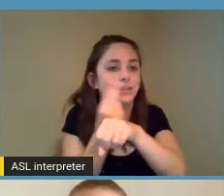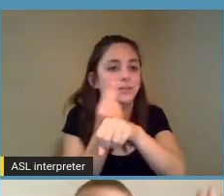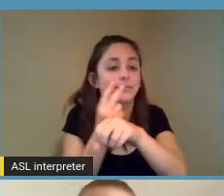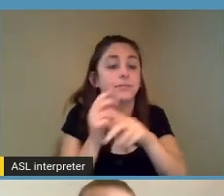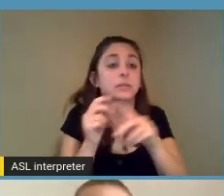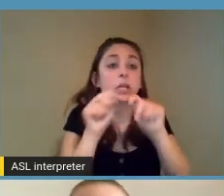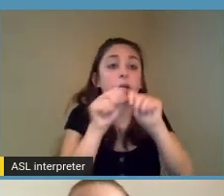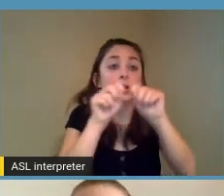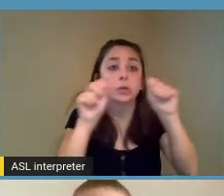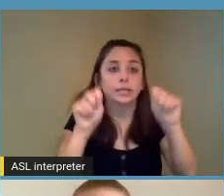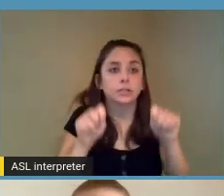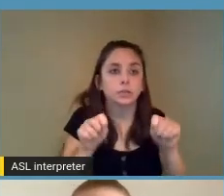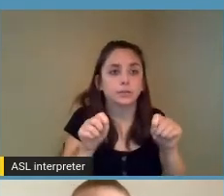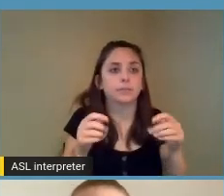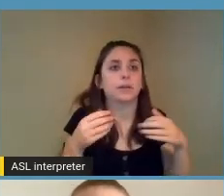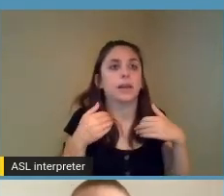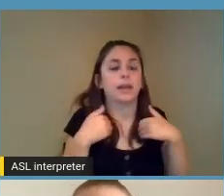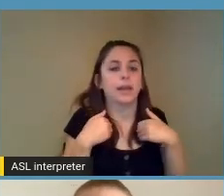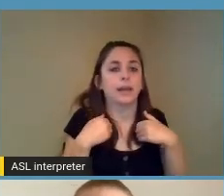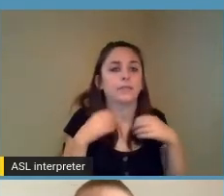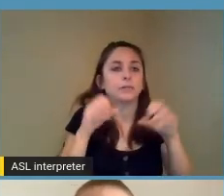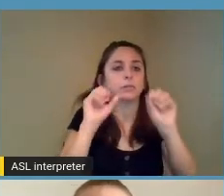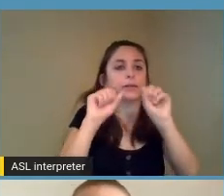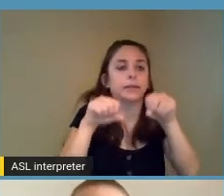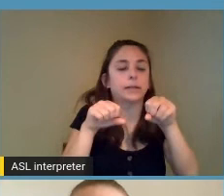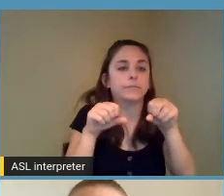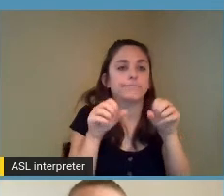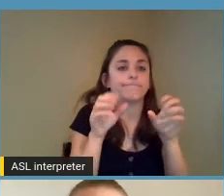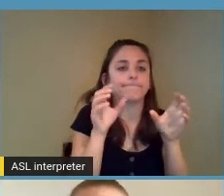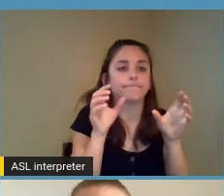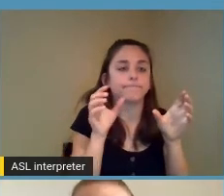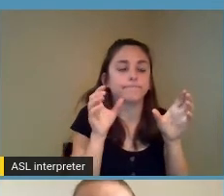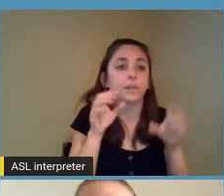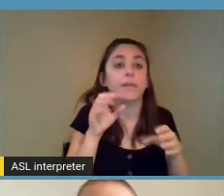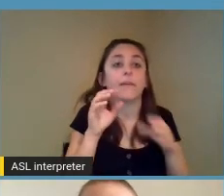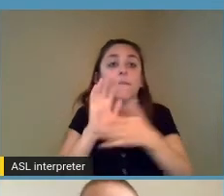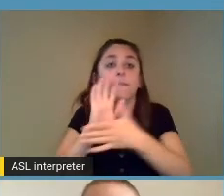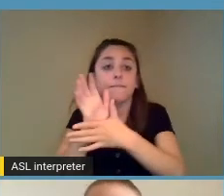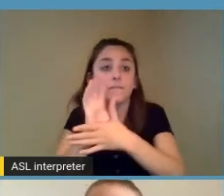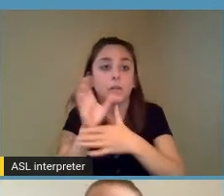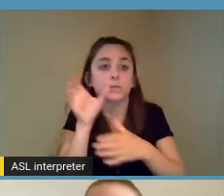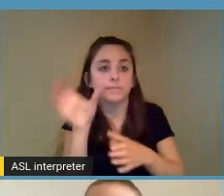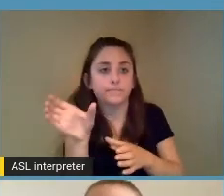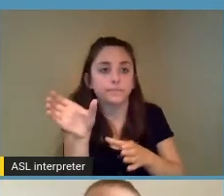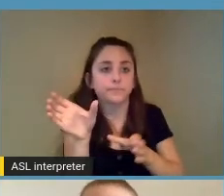you can work side-by-side because with video you can see what you're editing as you go